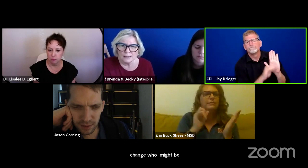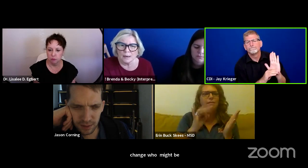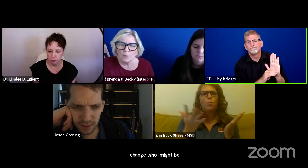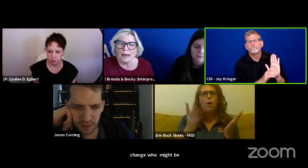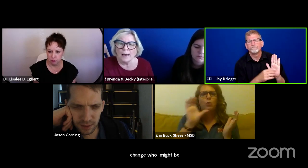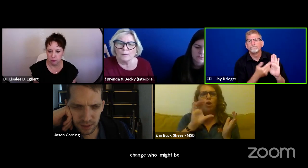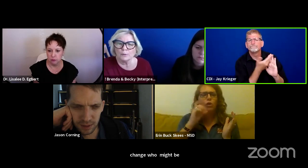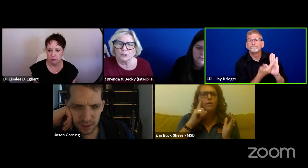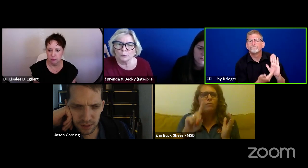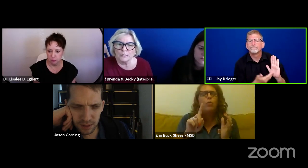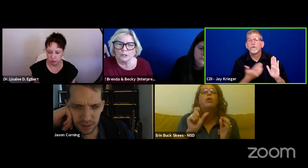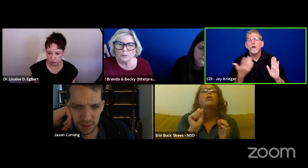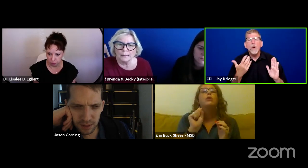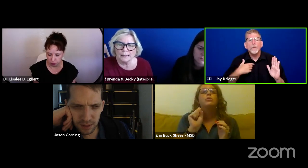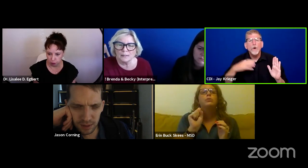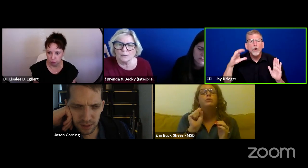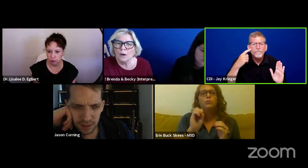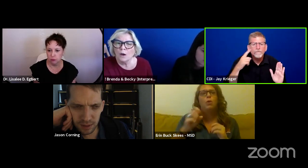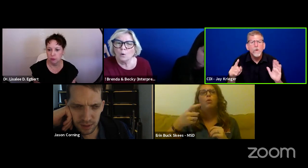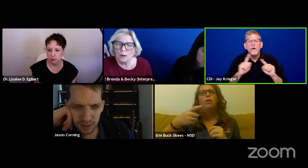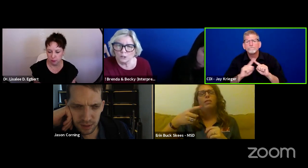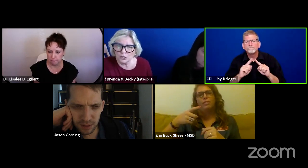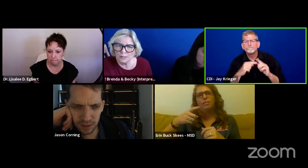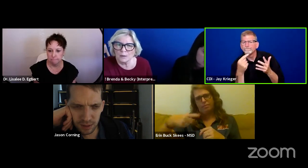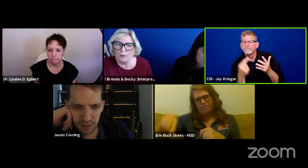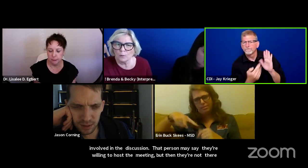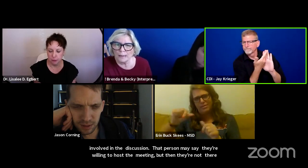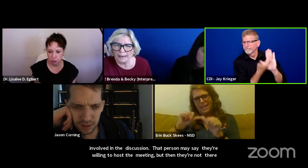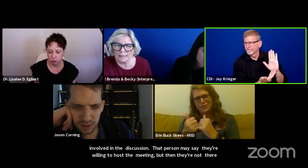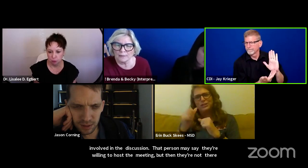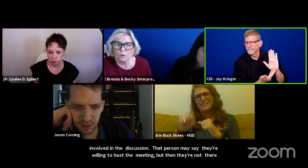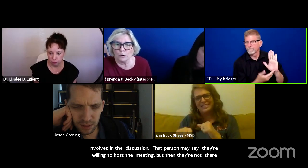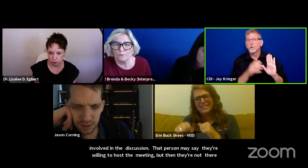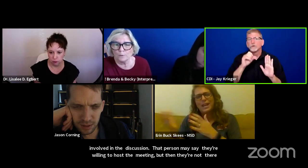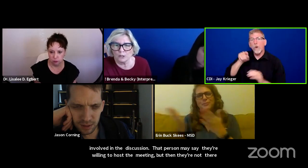that we have a predetermined list of questions that we will be asking for or information